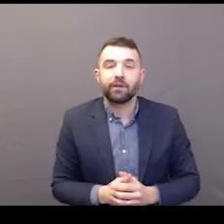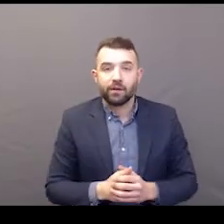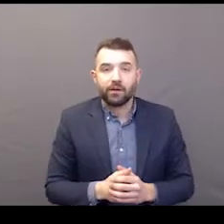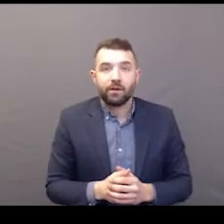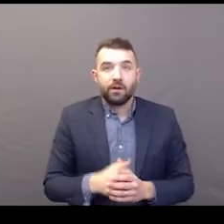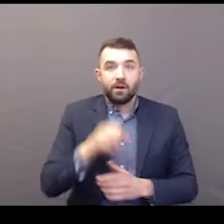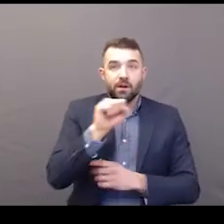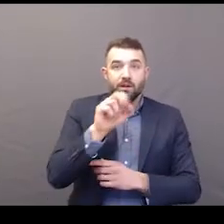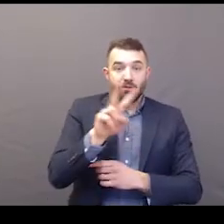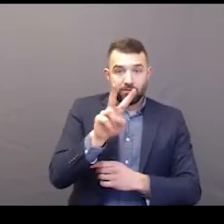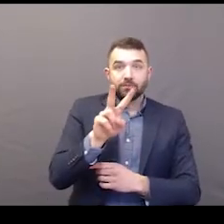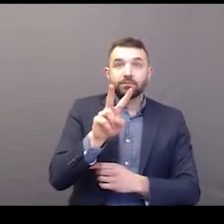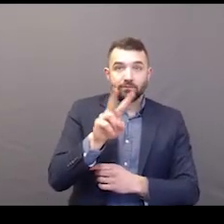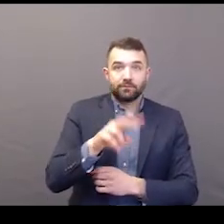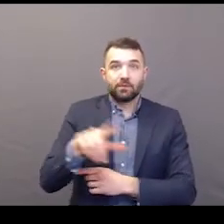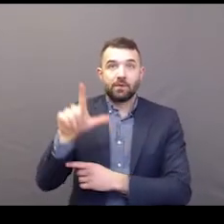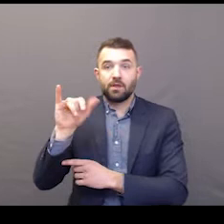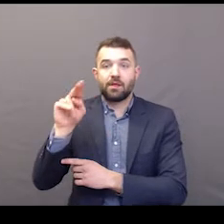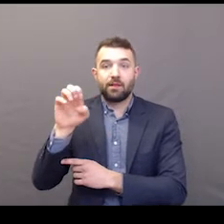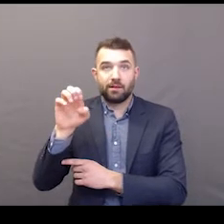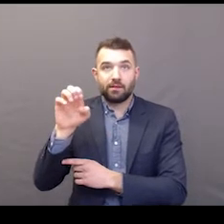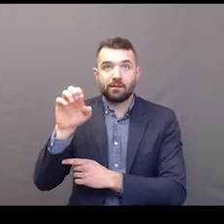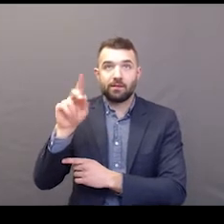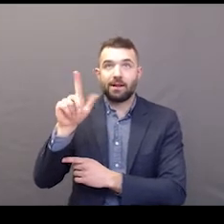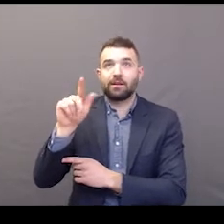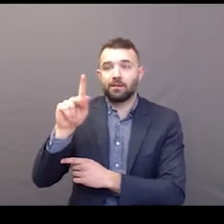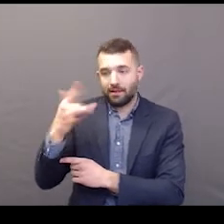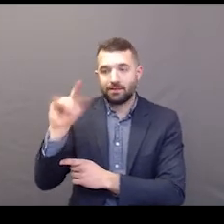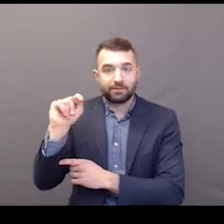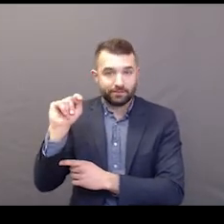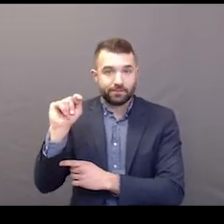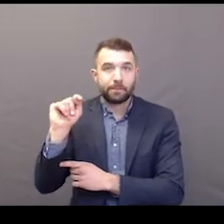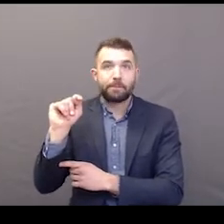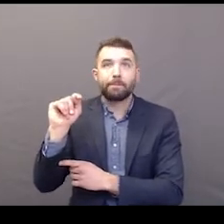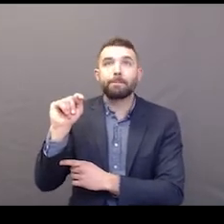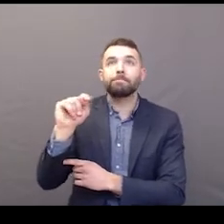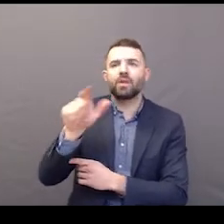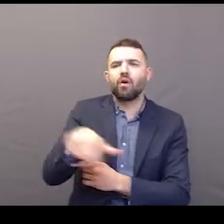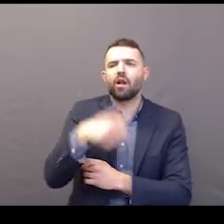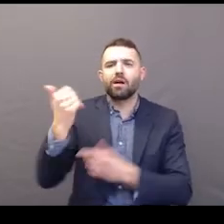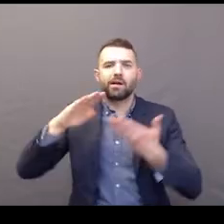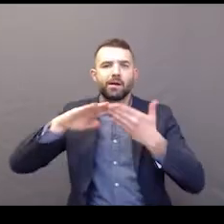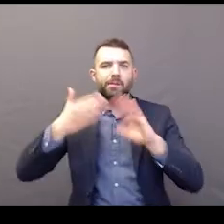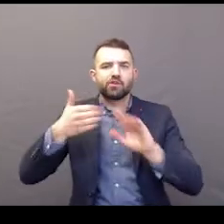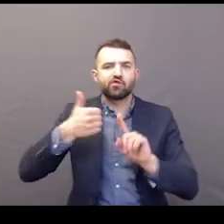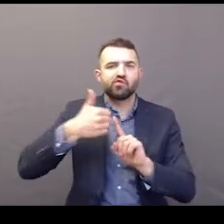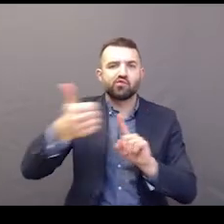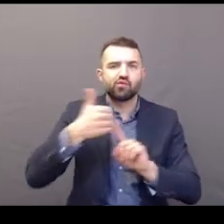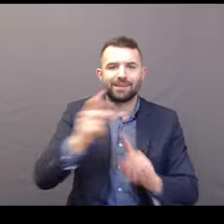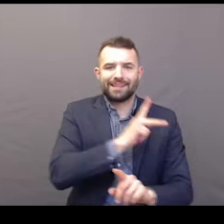Link light rail and other transit service provided by Sound Transit, Community Transit and King County Metro. This project came